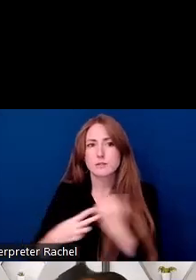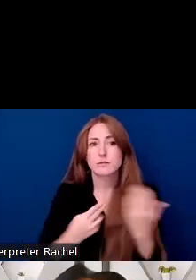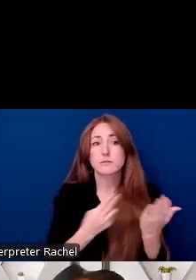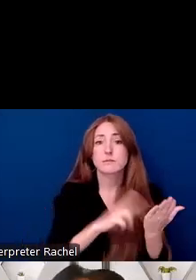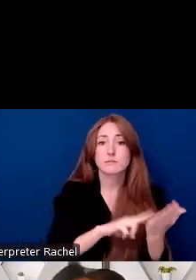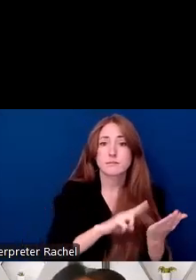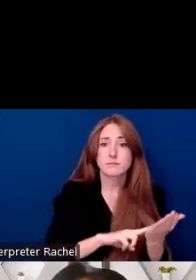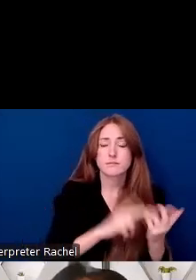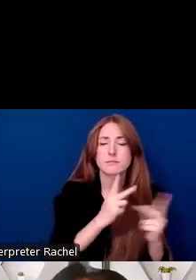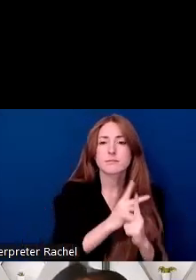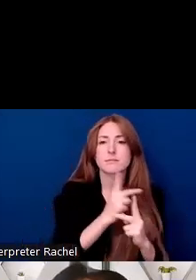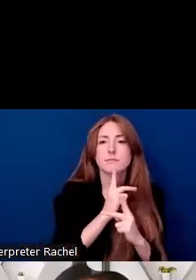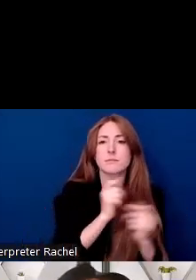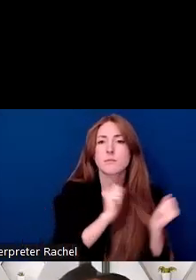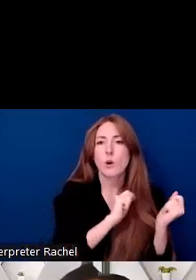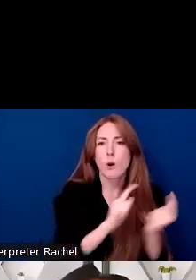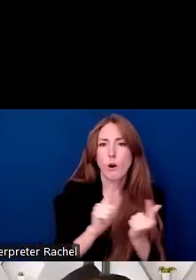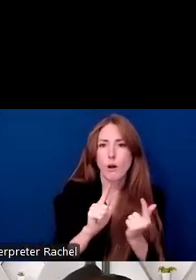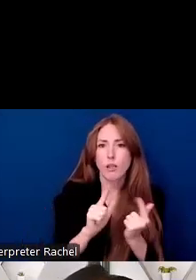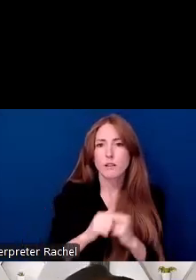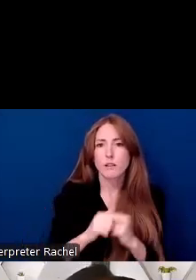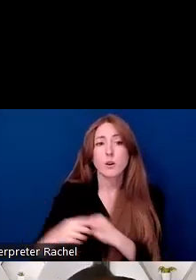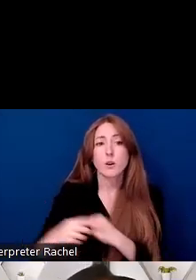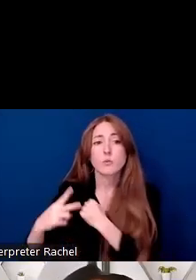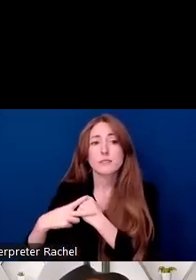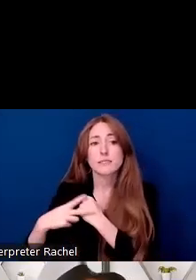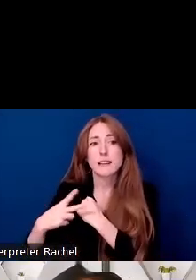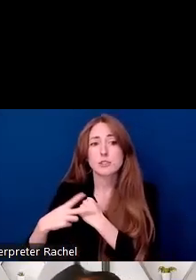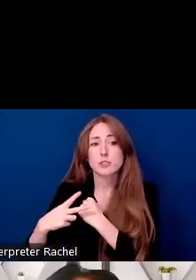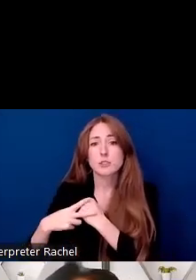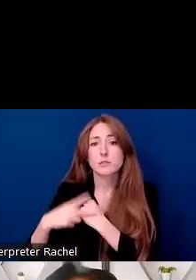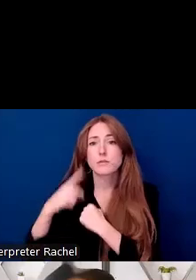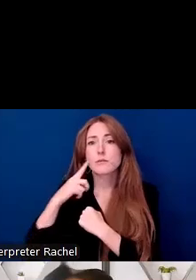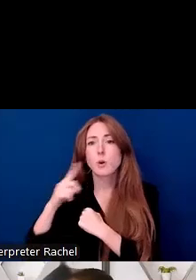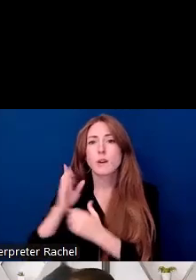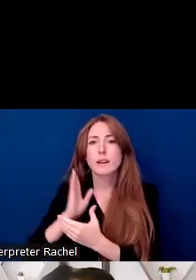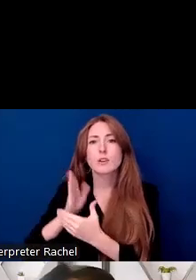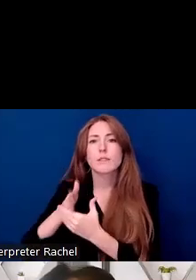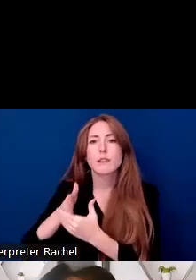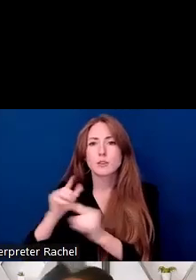retention - calculated for intervention groups and control groups separately,